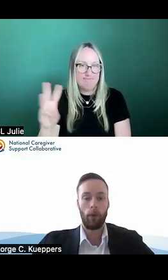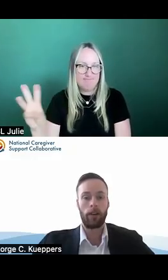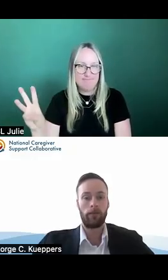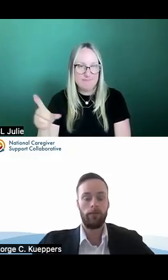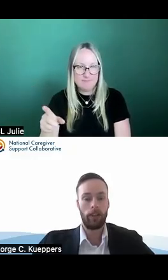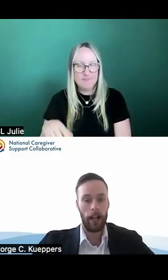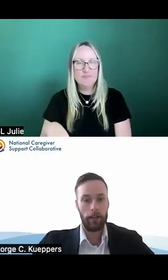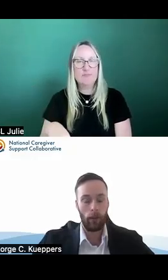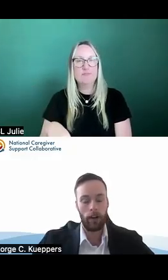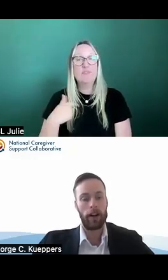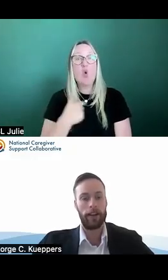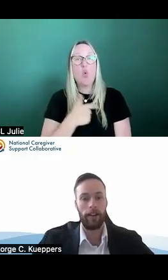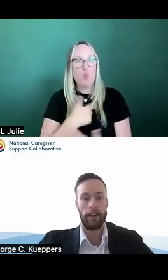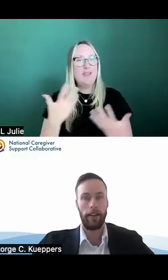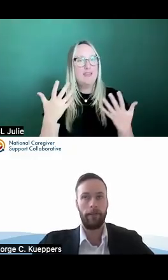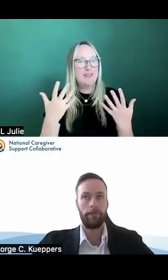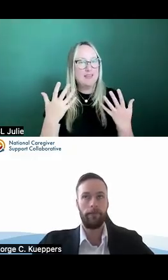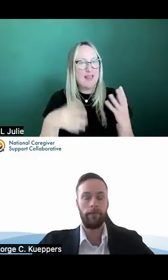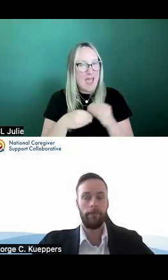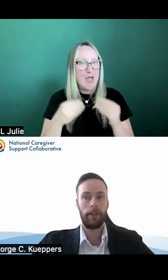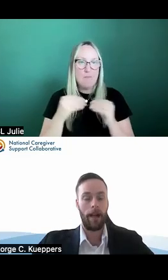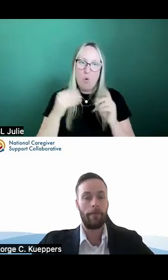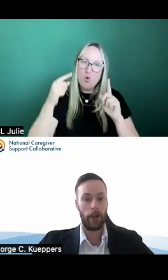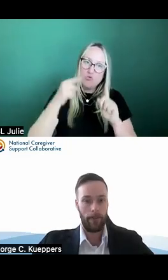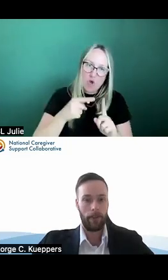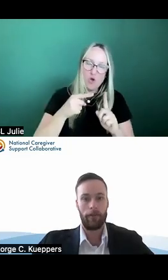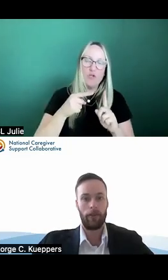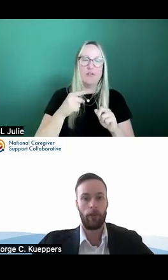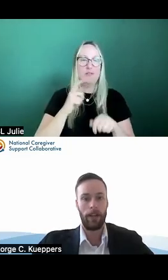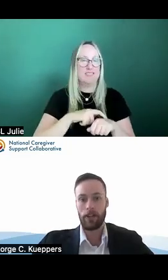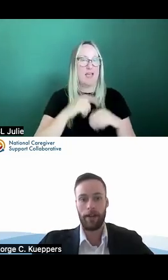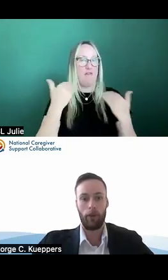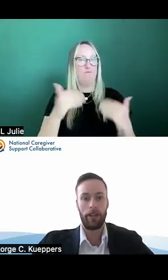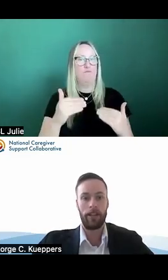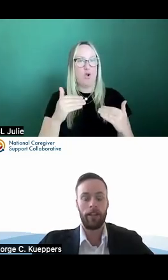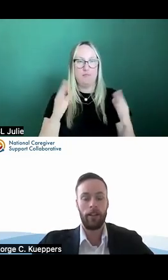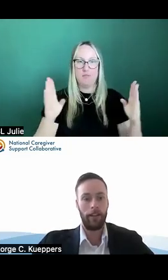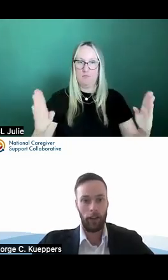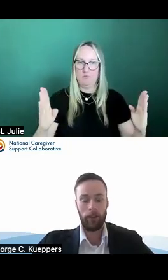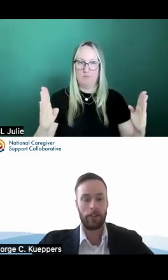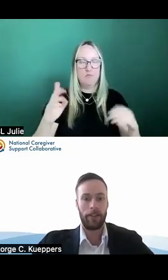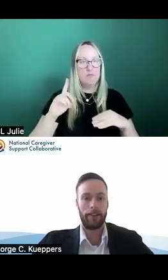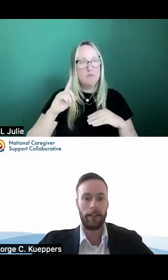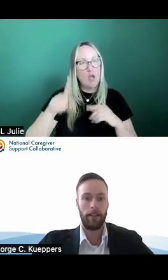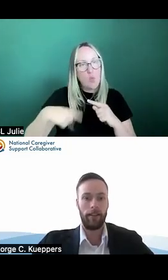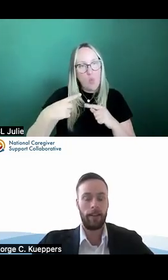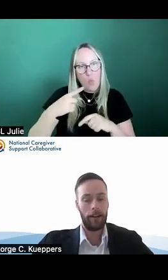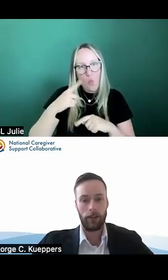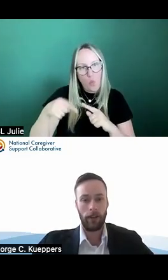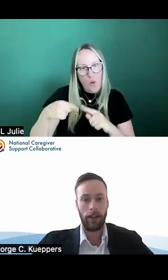more targeted time frames in terms of when each item will be available such as the data